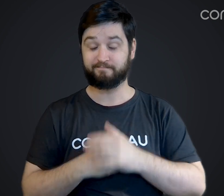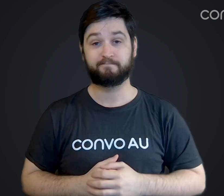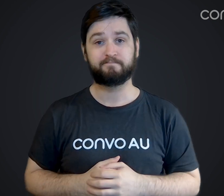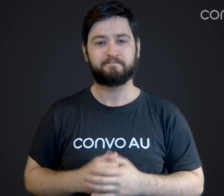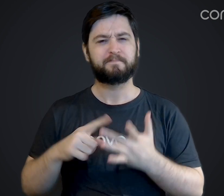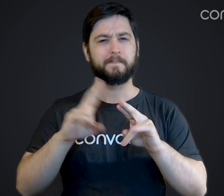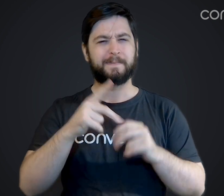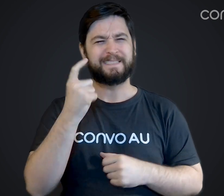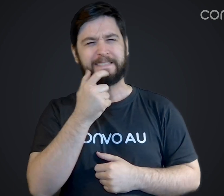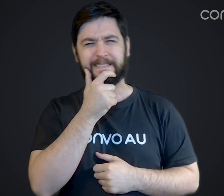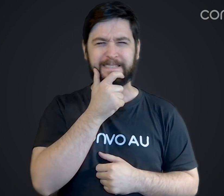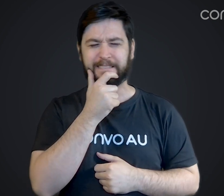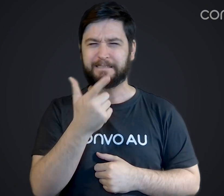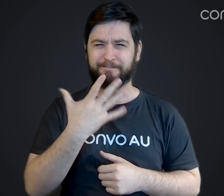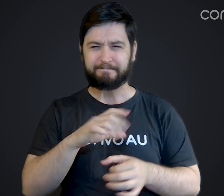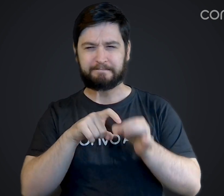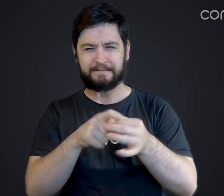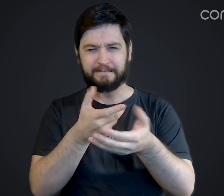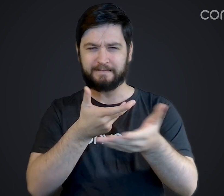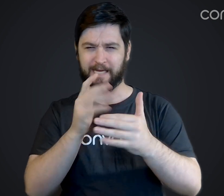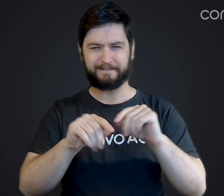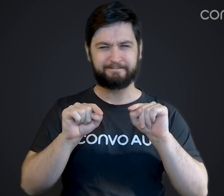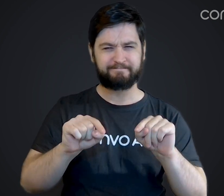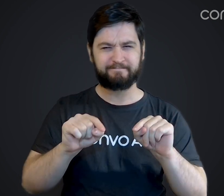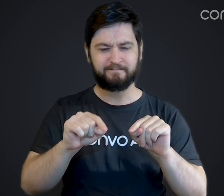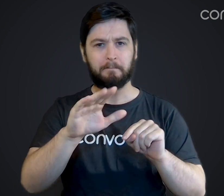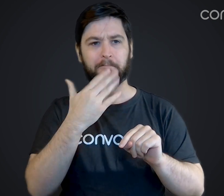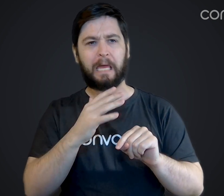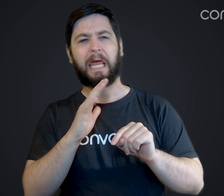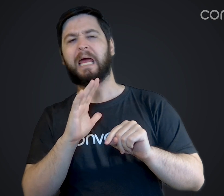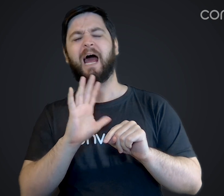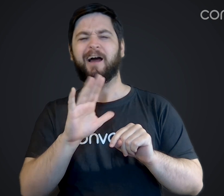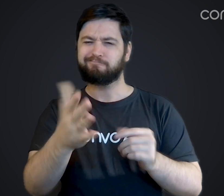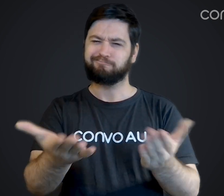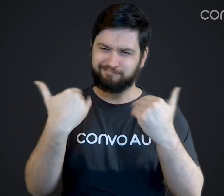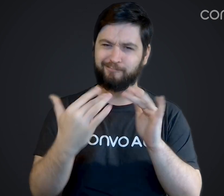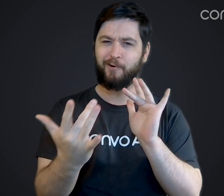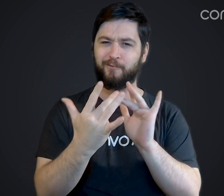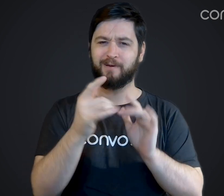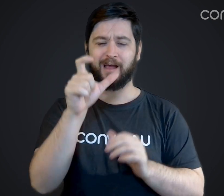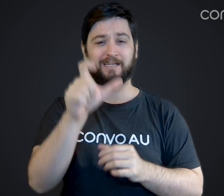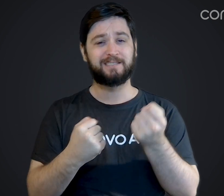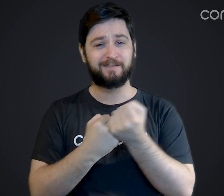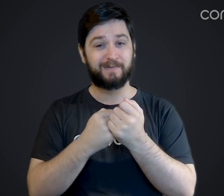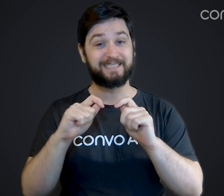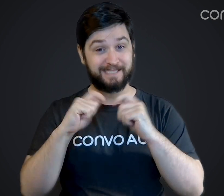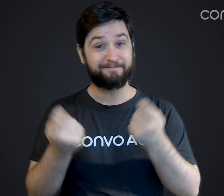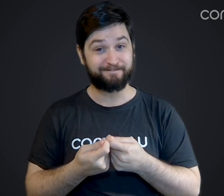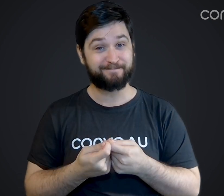Should you have any inquiries, please don't hesitate to reach out to our customer support team.